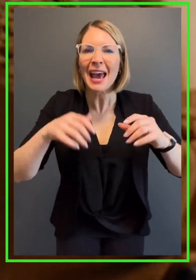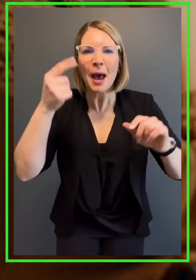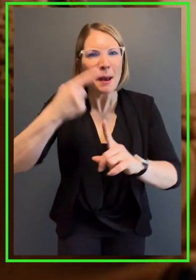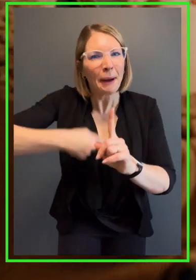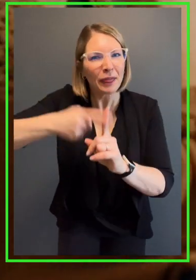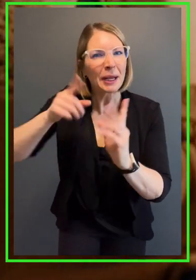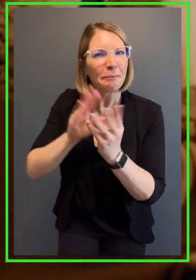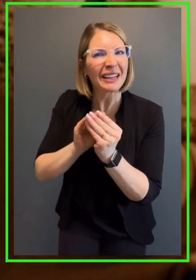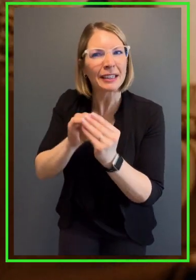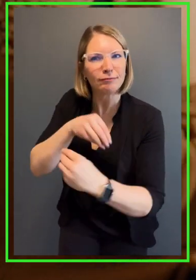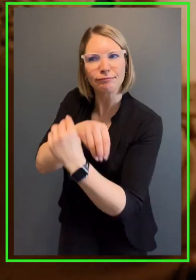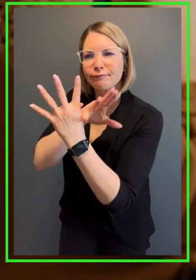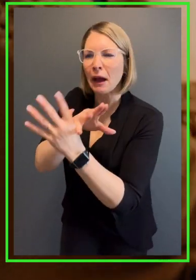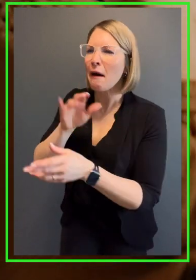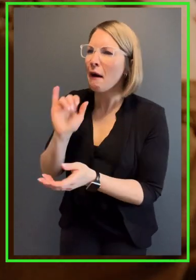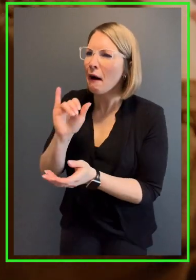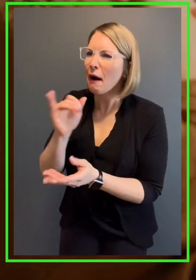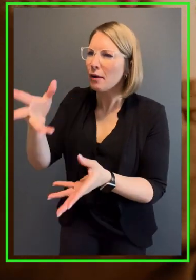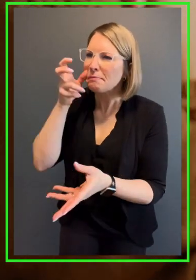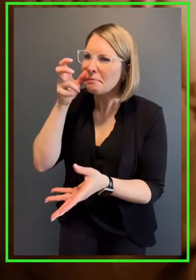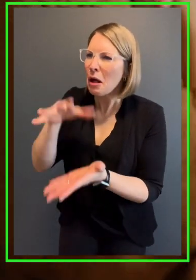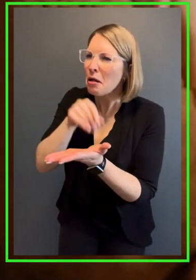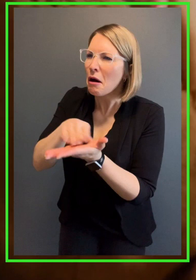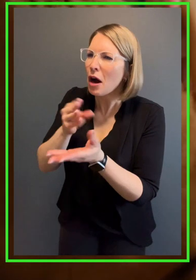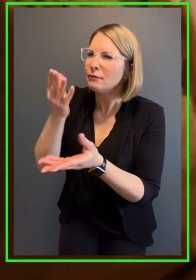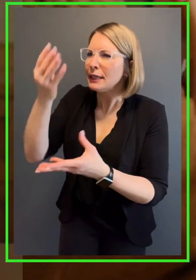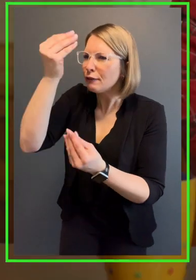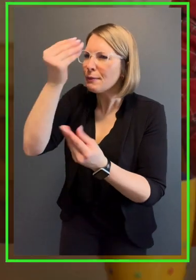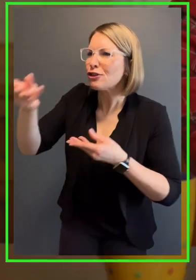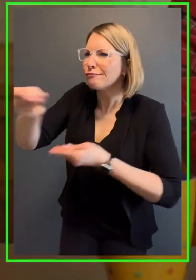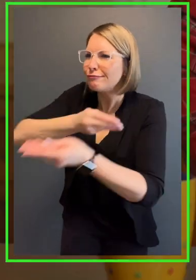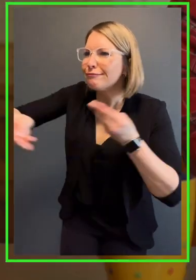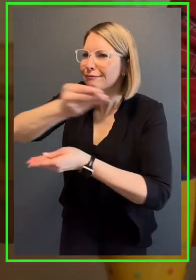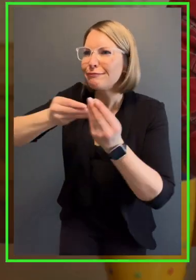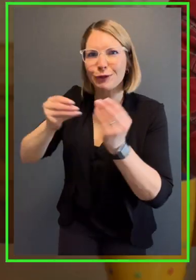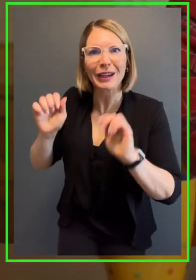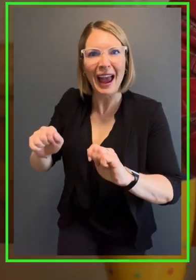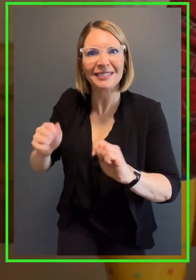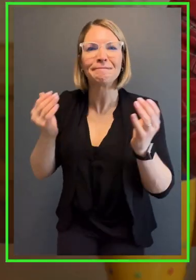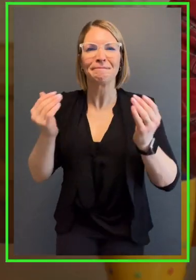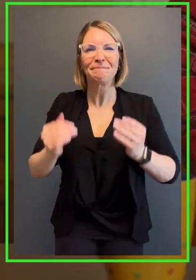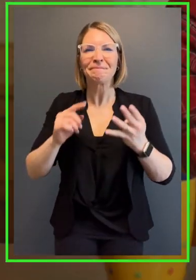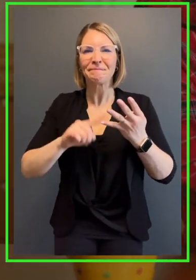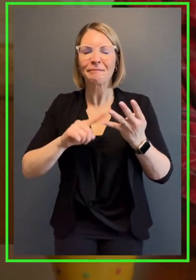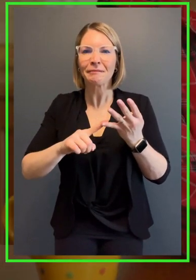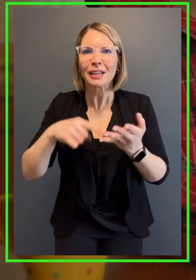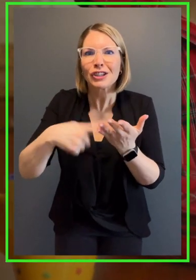maintain a close knit connection with our Community of accessibility experts. The Accessibility Discussion space helps you bring your